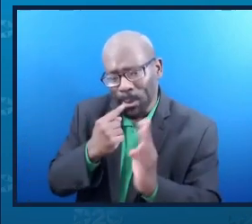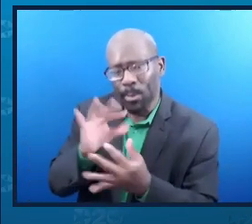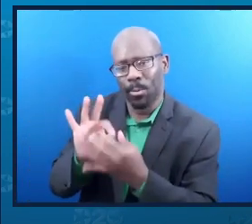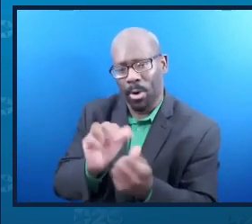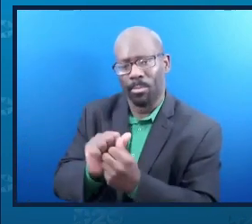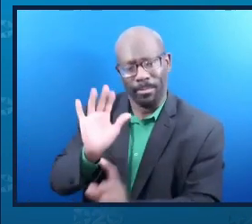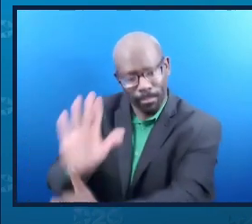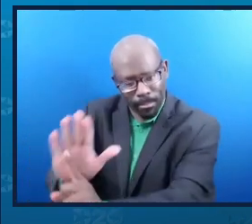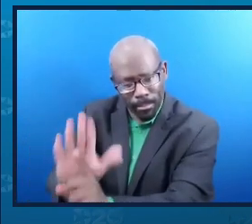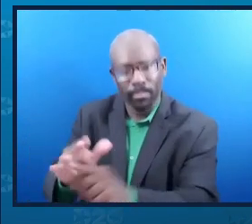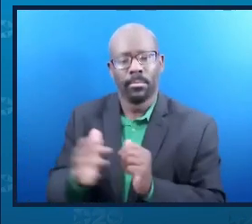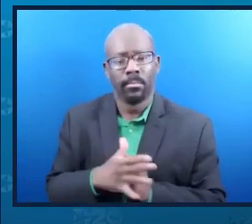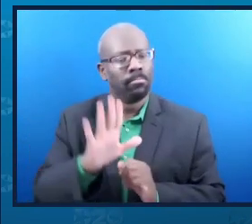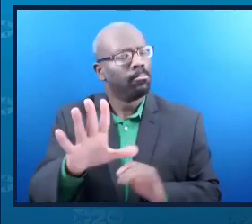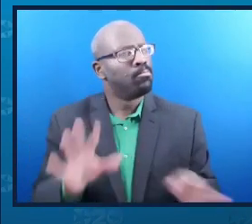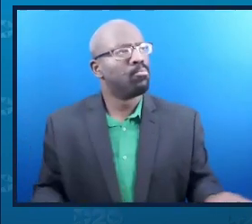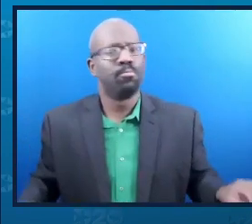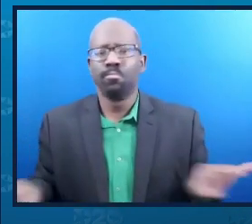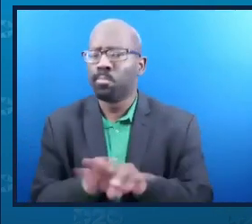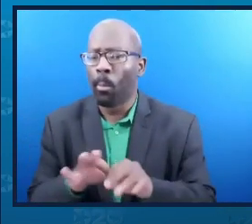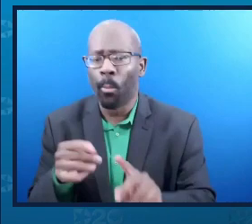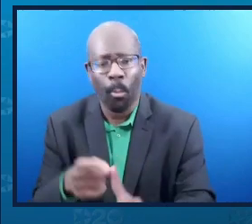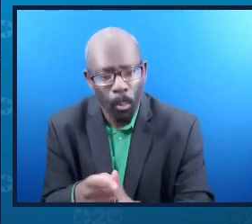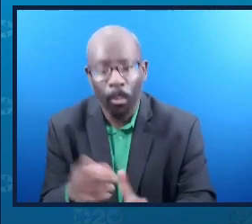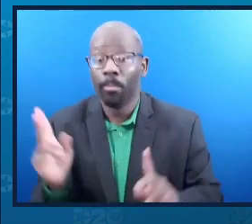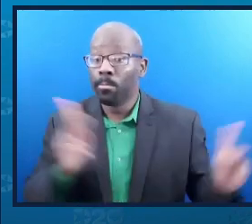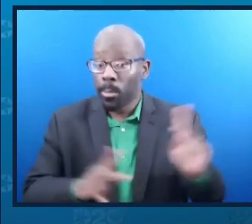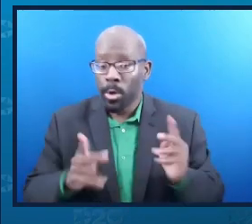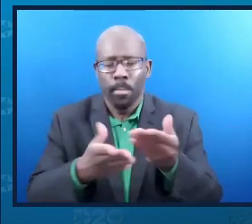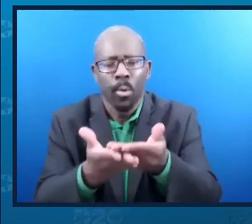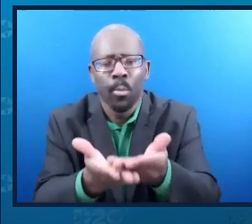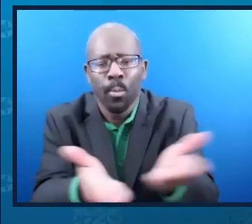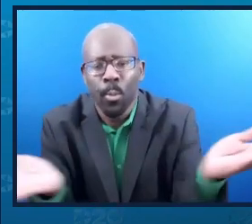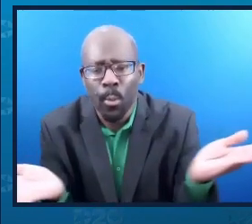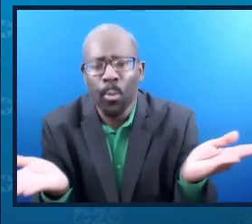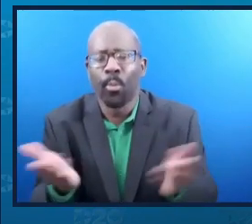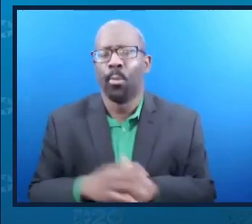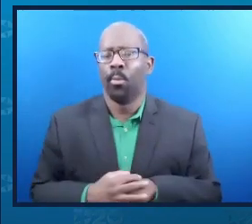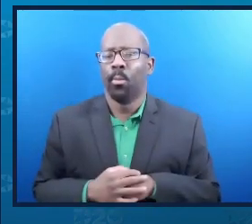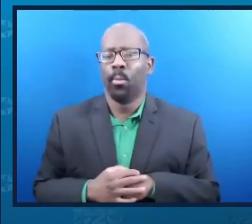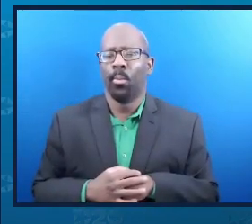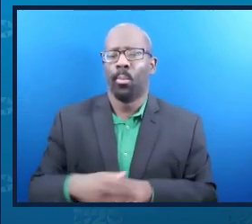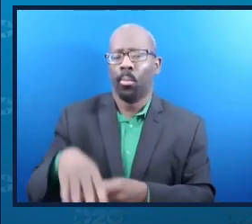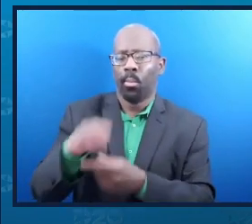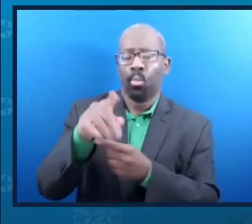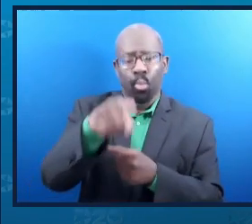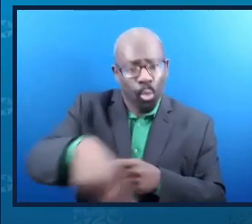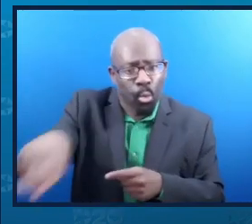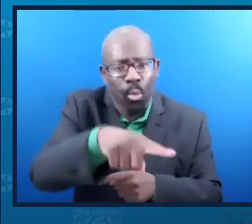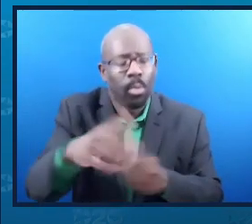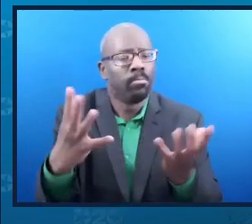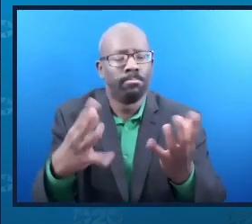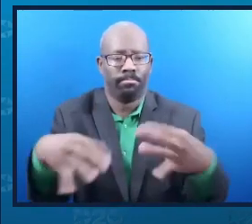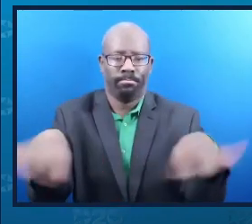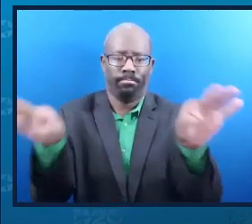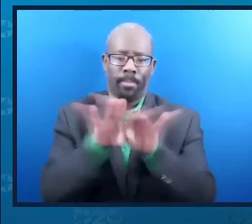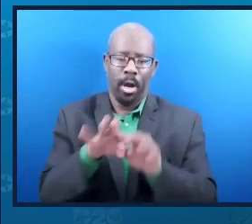AIN'T IS ON US. IT IS A PROGRAM STARTED BY VICE PRESIDENT BIDEN TO ELIMINATE SEXUAL ASSAULT ON COLLEGE